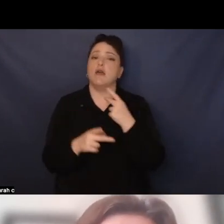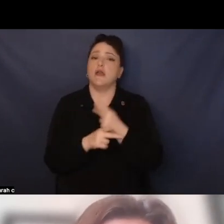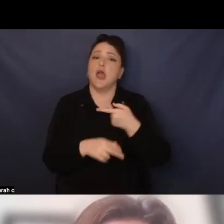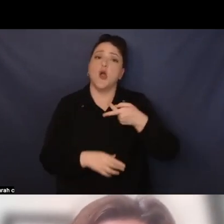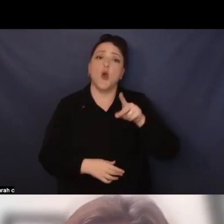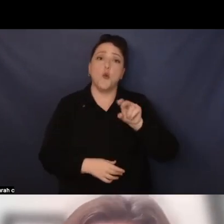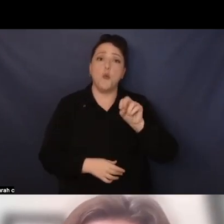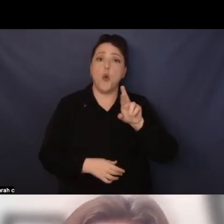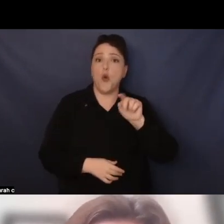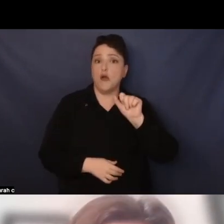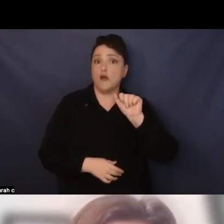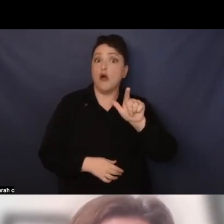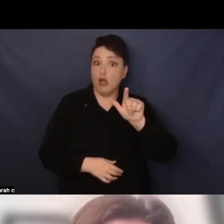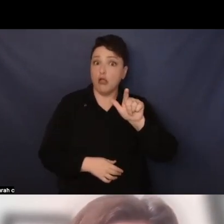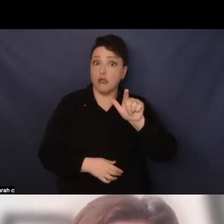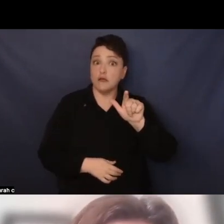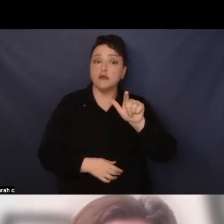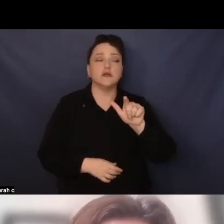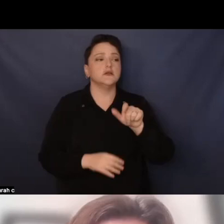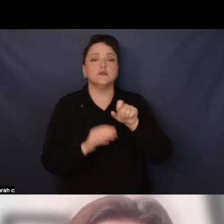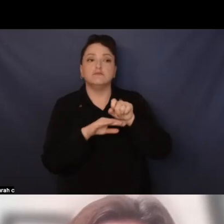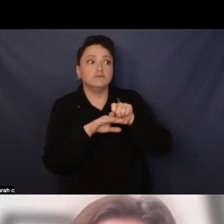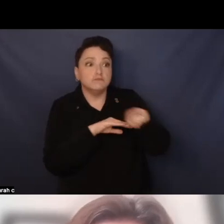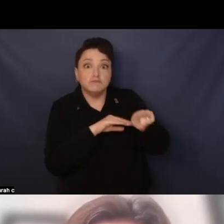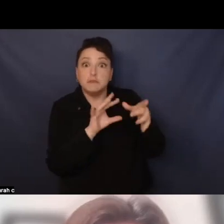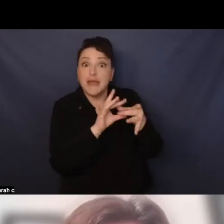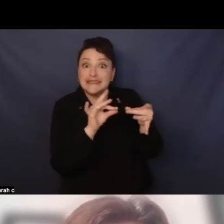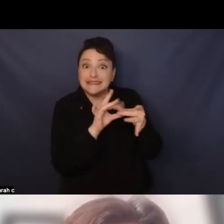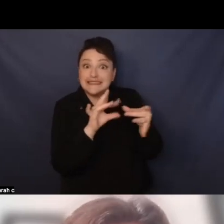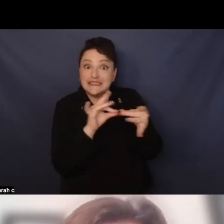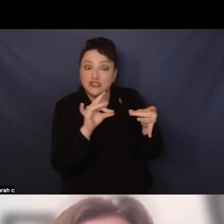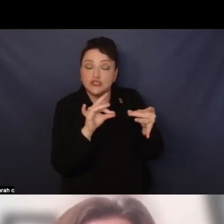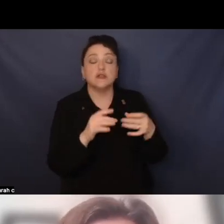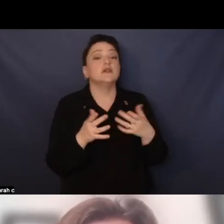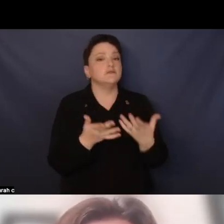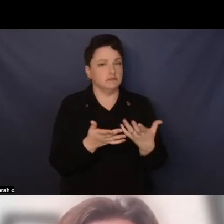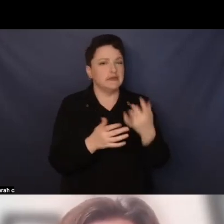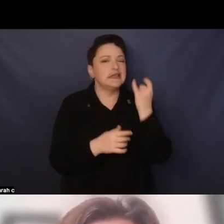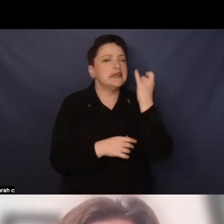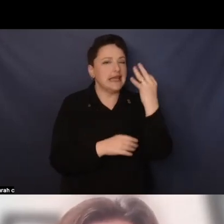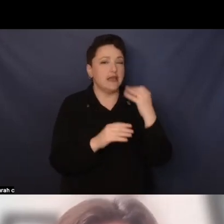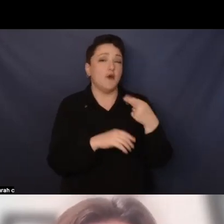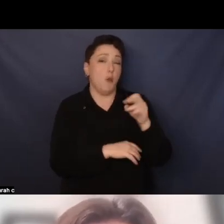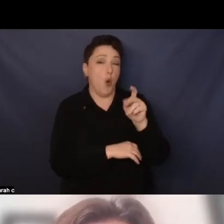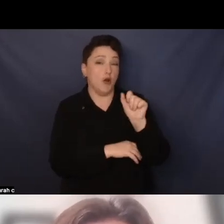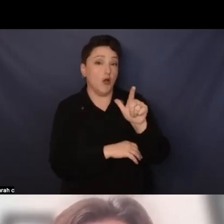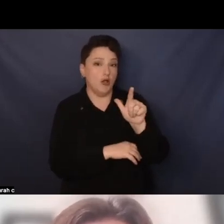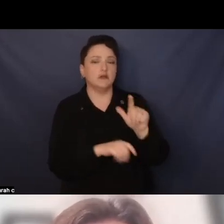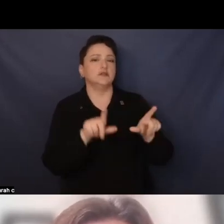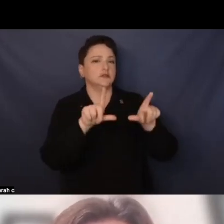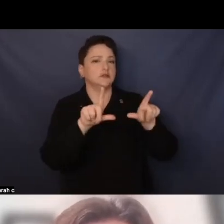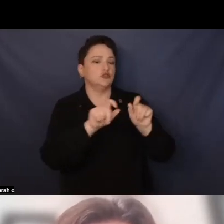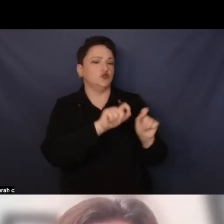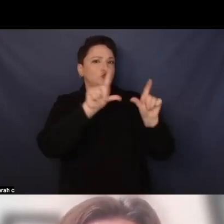it on your end in writing in some way. If you are using the e-mail -- making a request by e-mail,